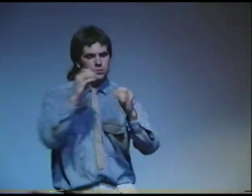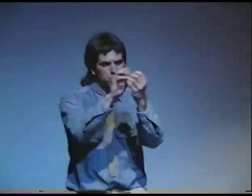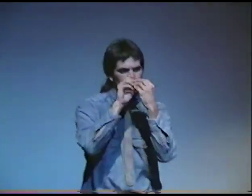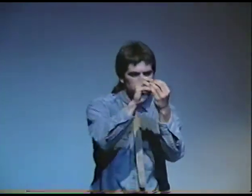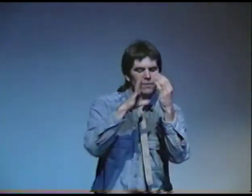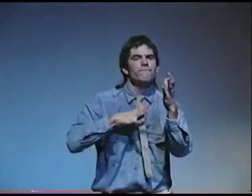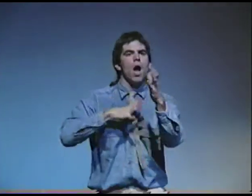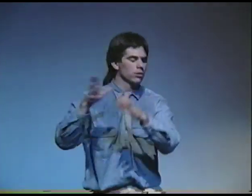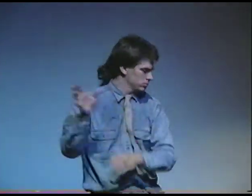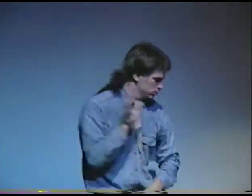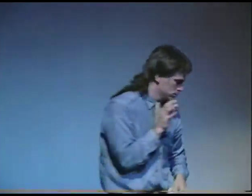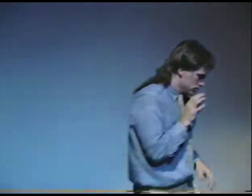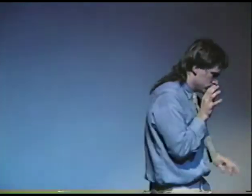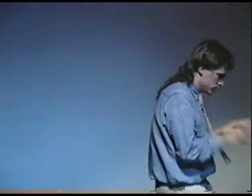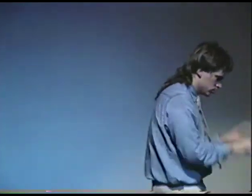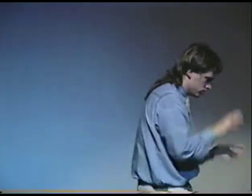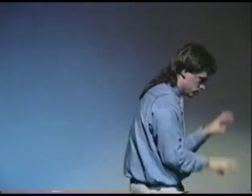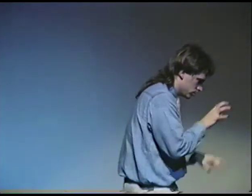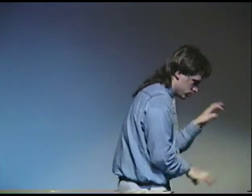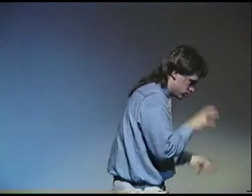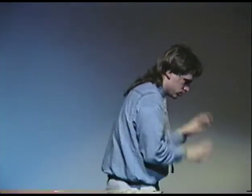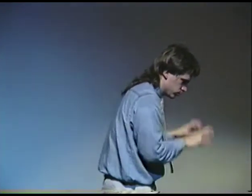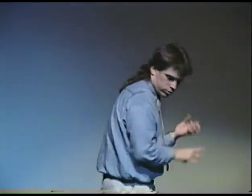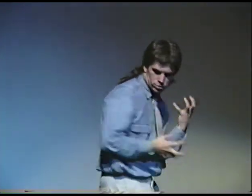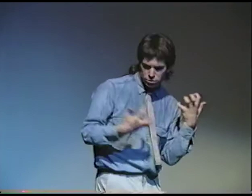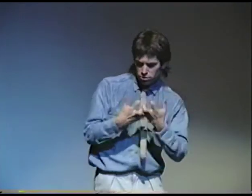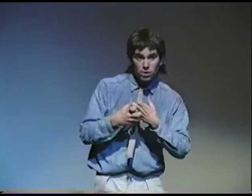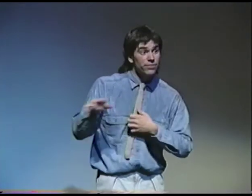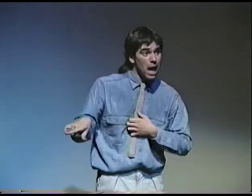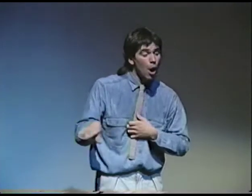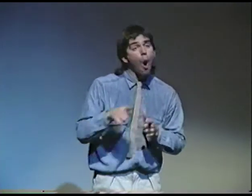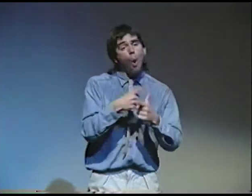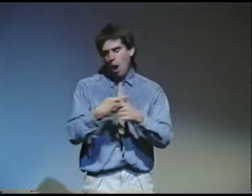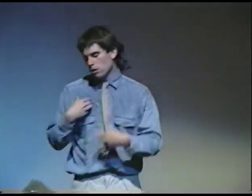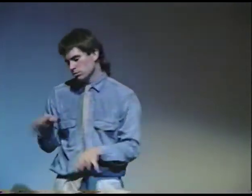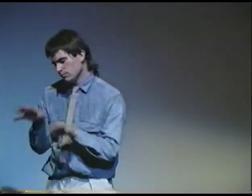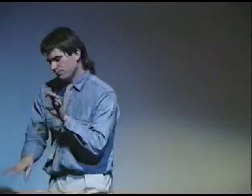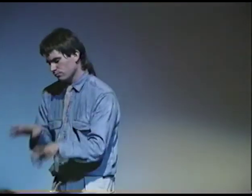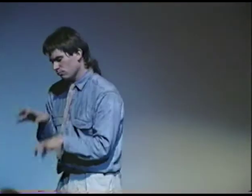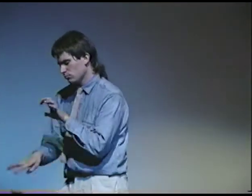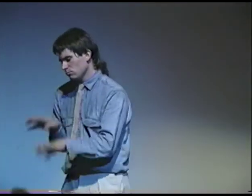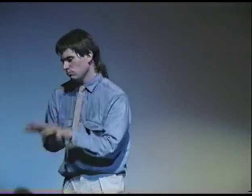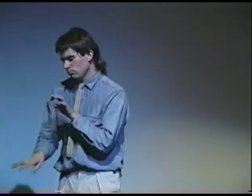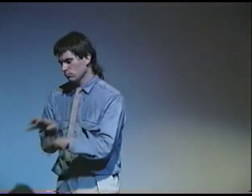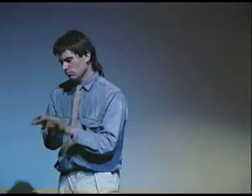I can sign it, make it up in my mind, and then type it.